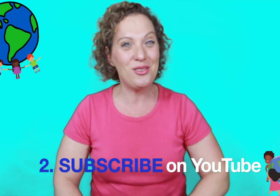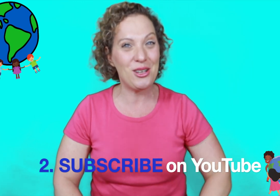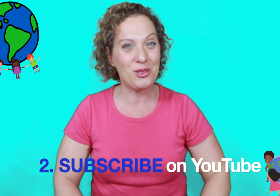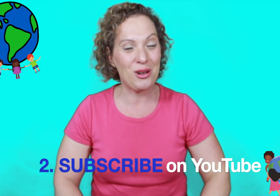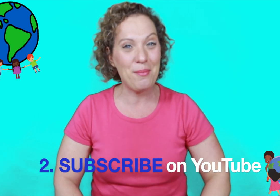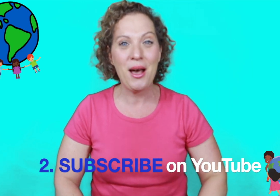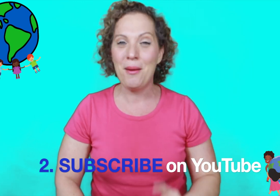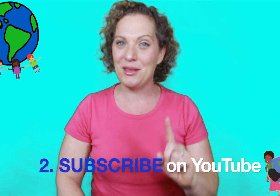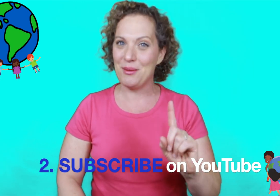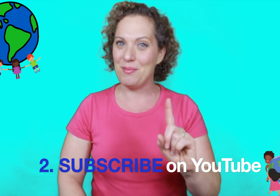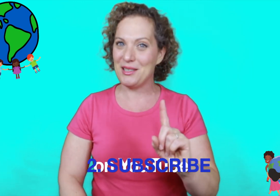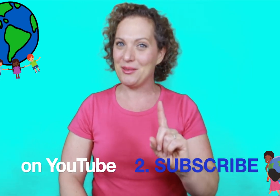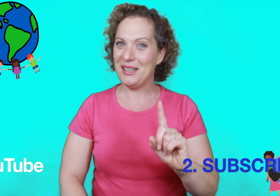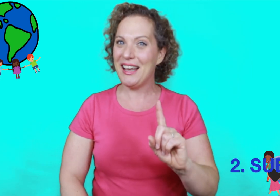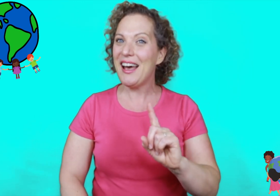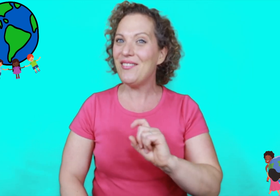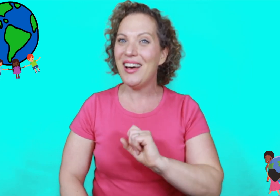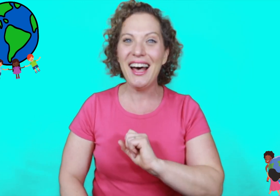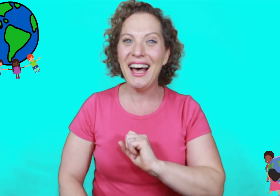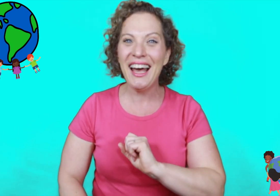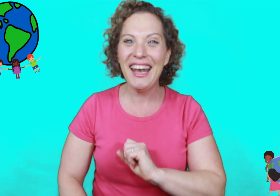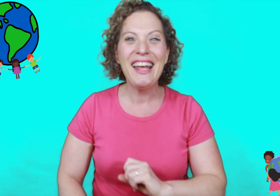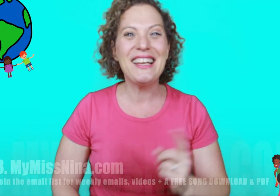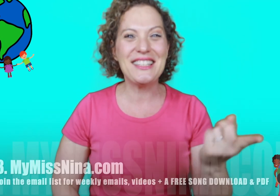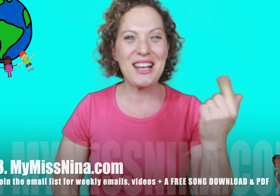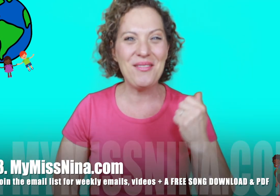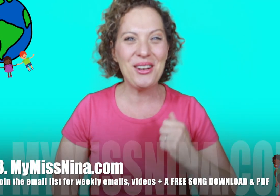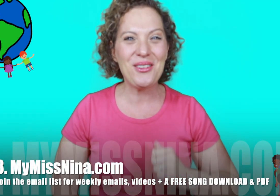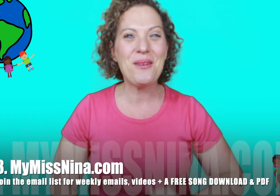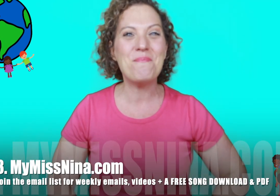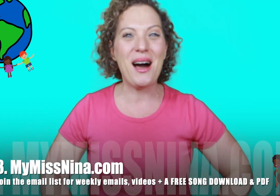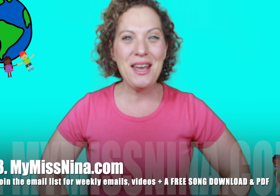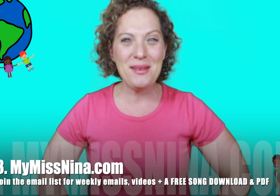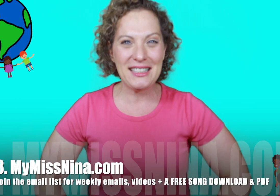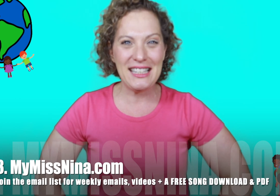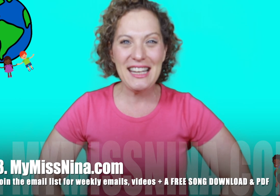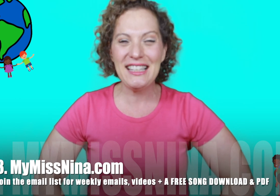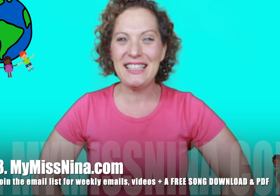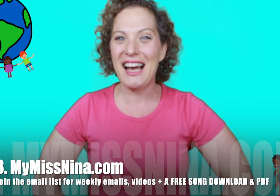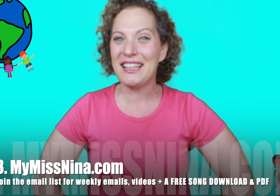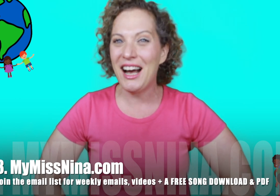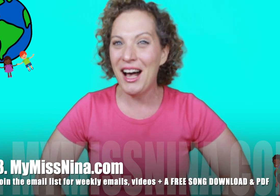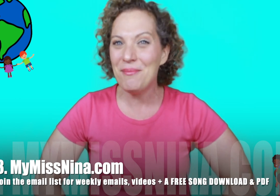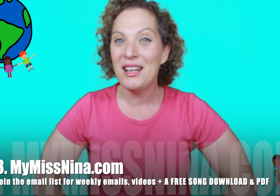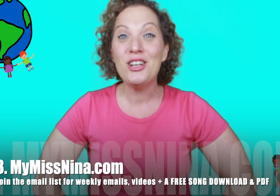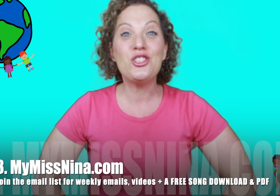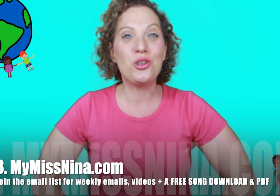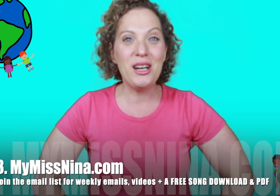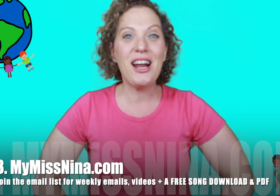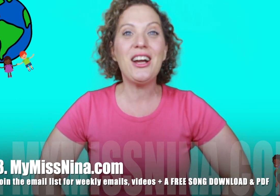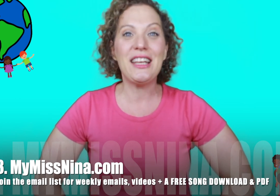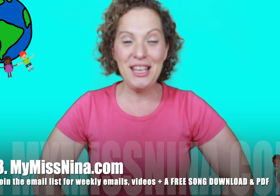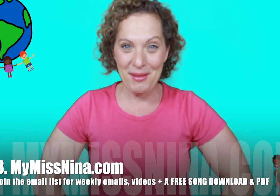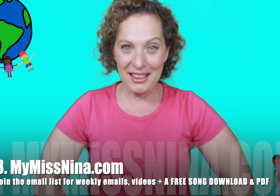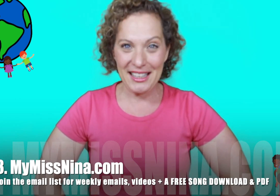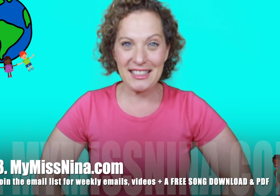videos are up but the best way to have fun is to come on over to MyMissNina.com join our email list